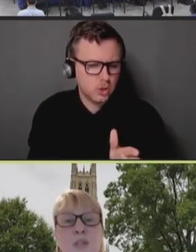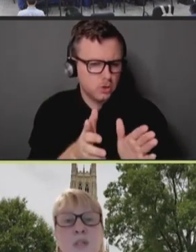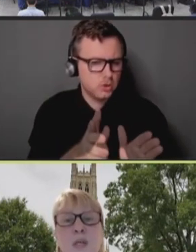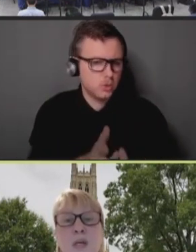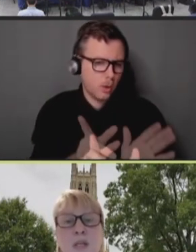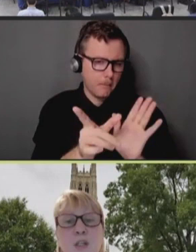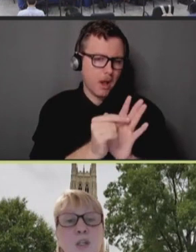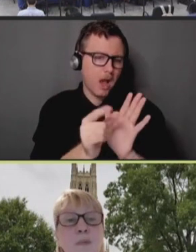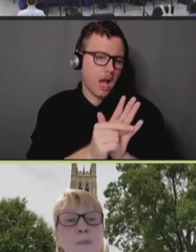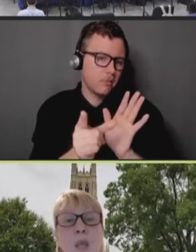connection.